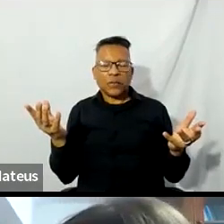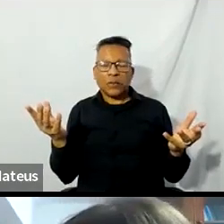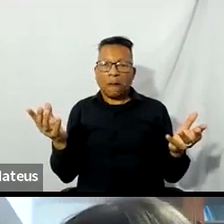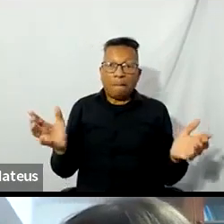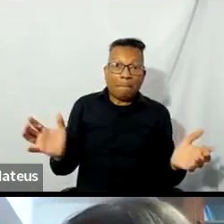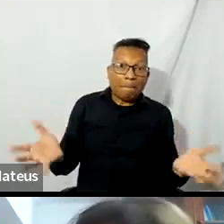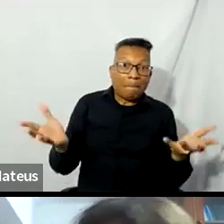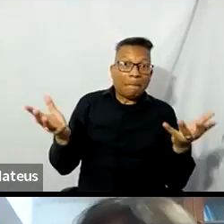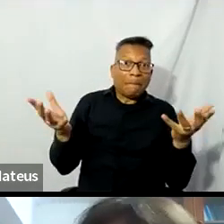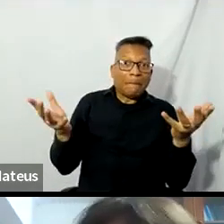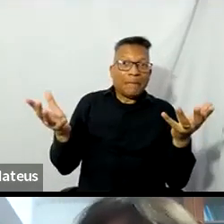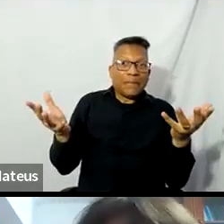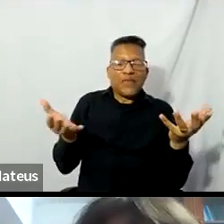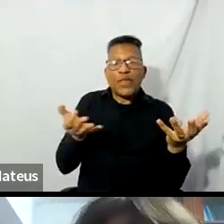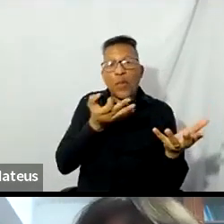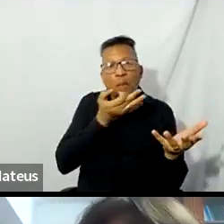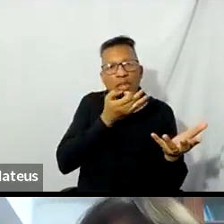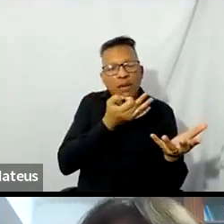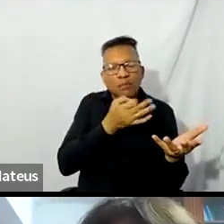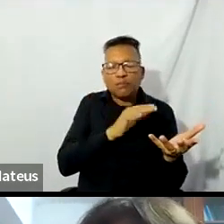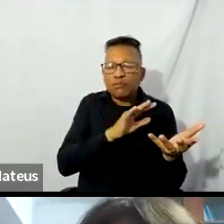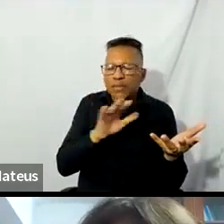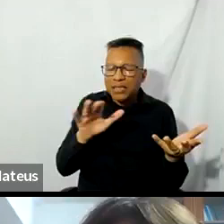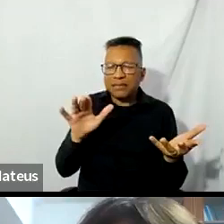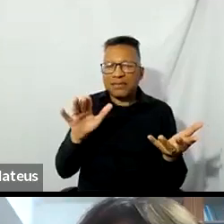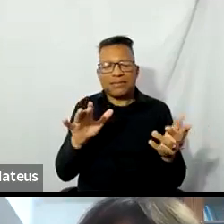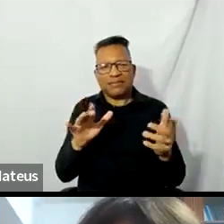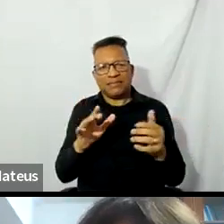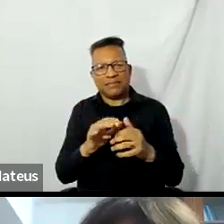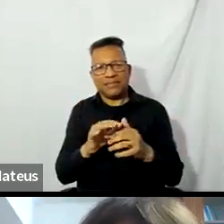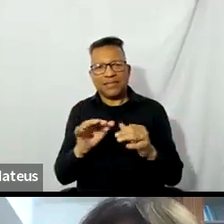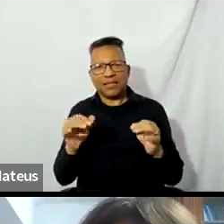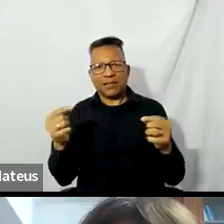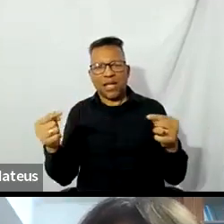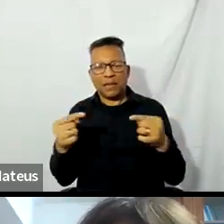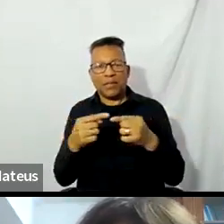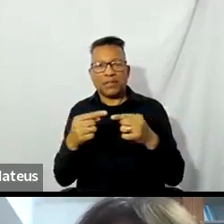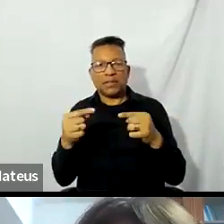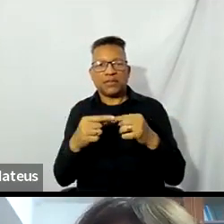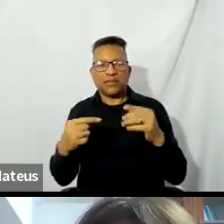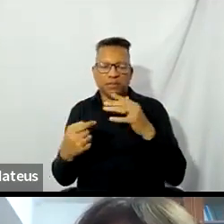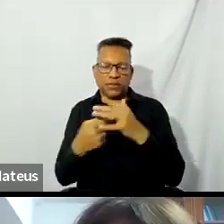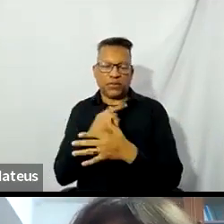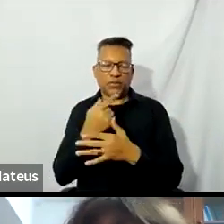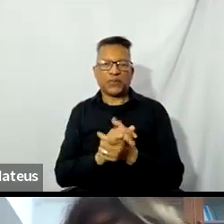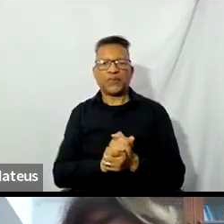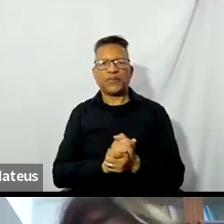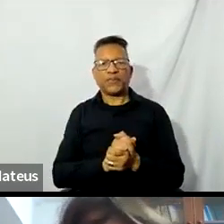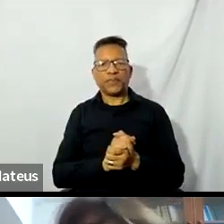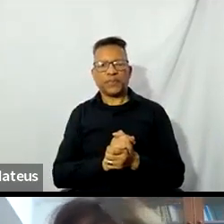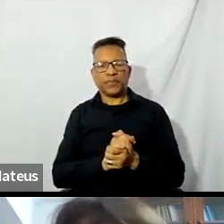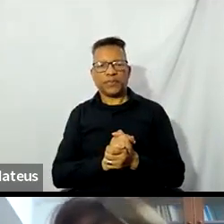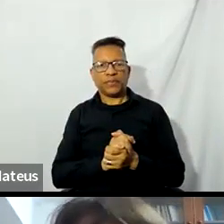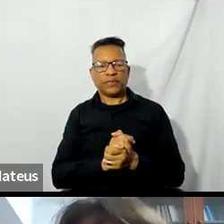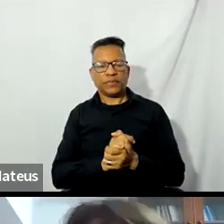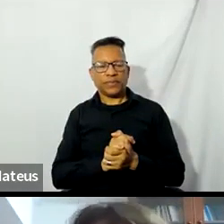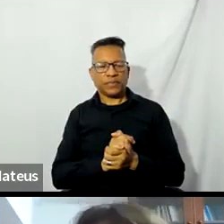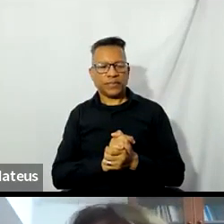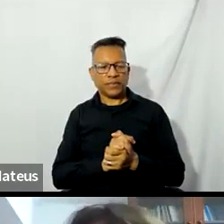to to to to to comment on that kind to to to to comment on that kind of question But But my! I think